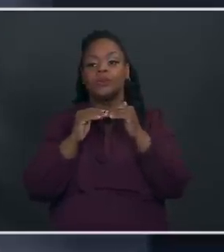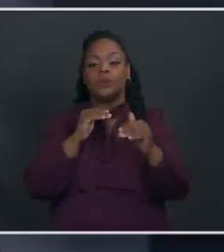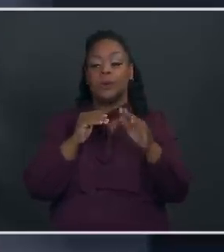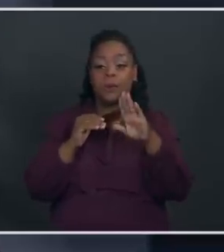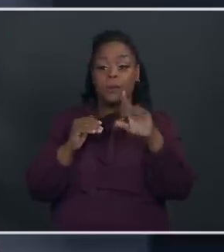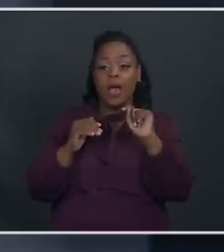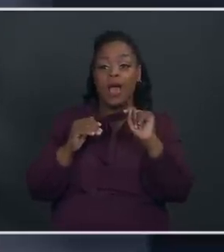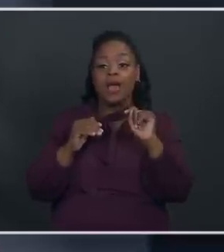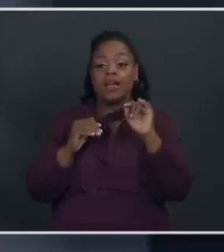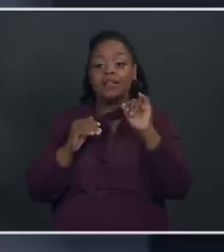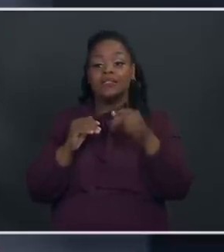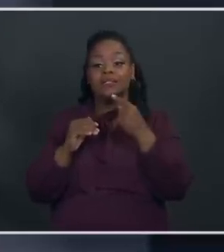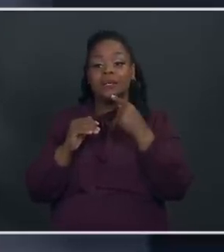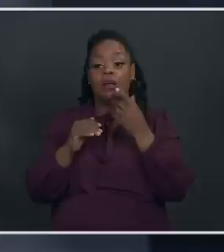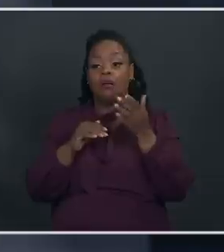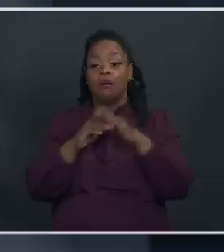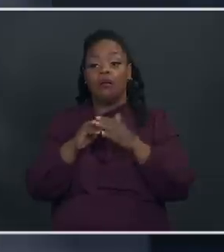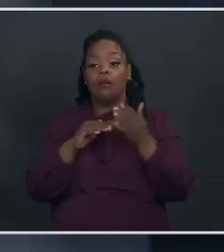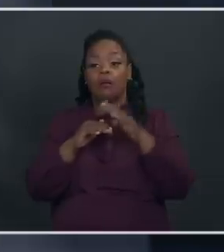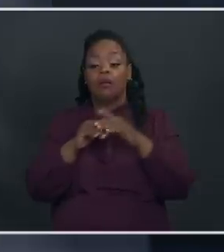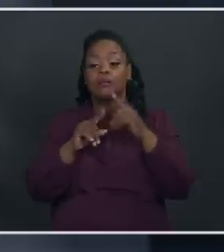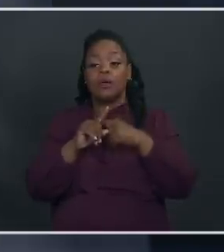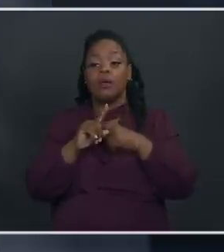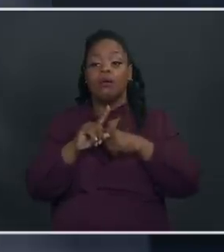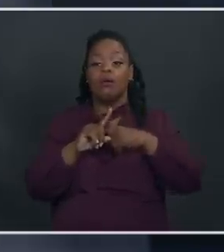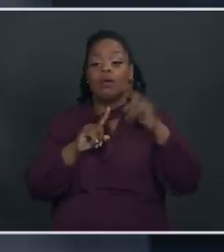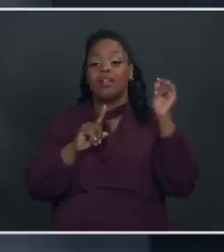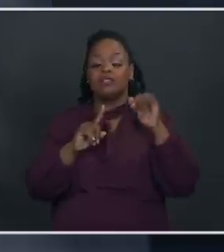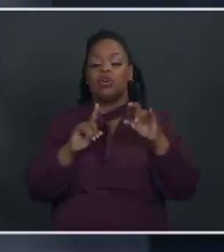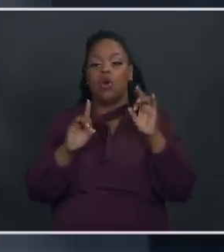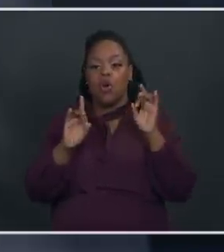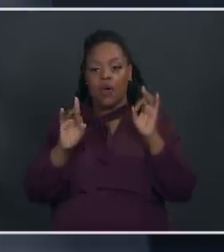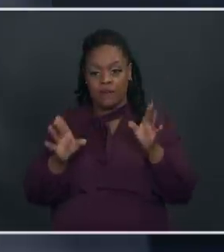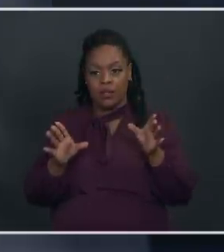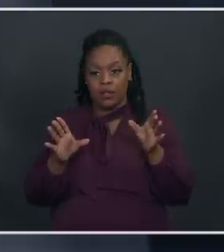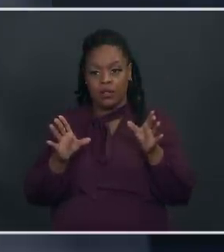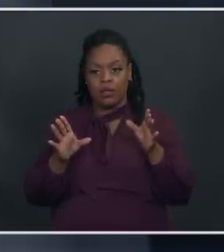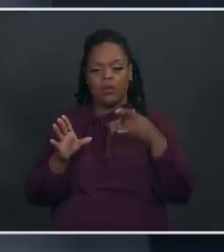What President Biden is trying to do is listen to science, listen to facts,